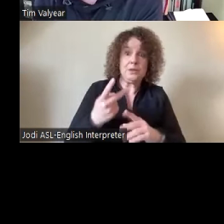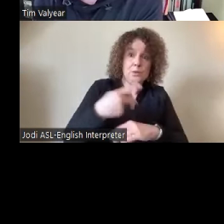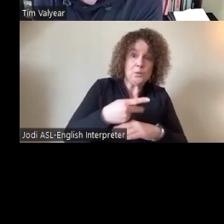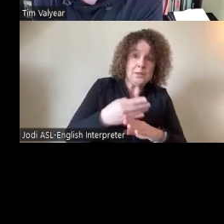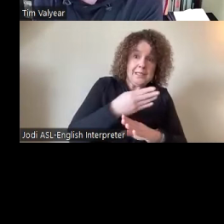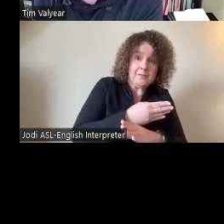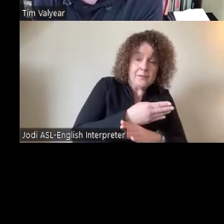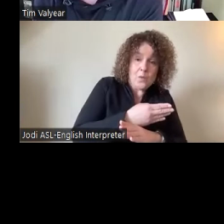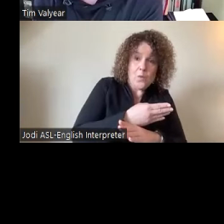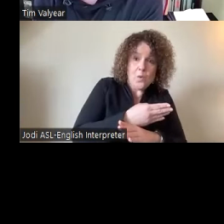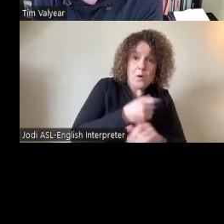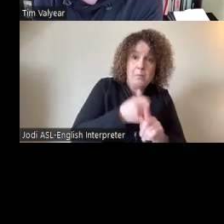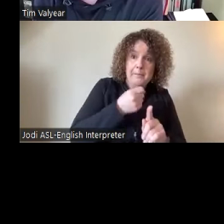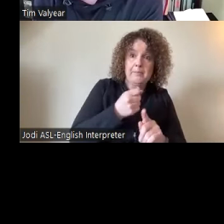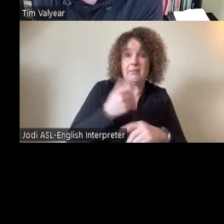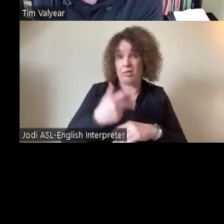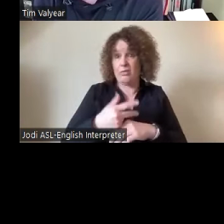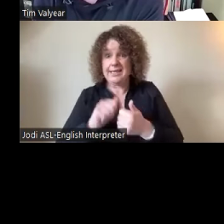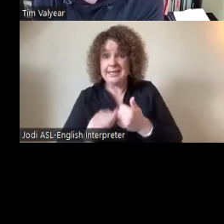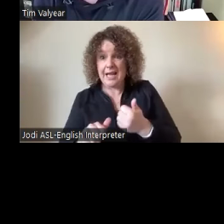bacteria and viruss and fungus . And there's the